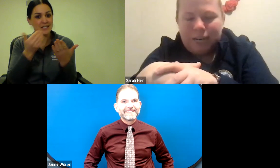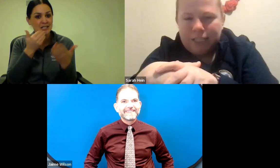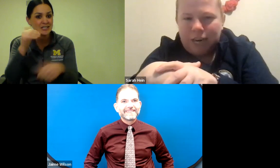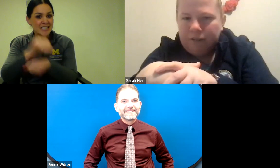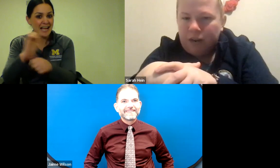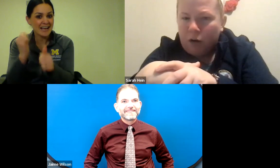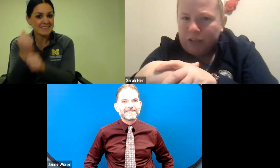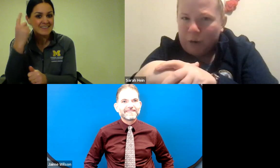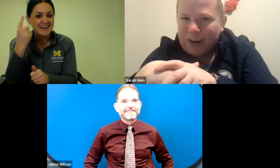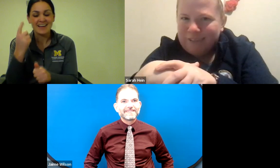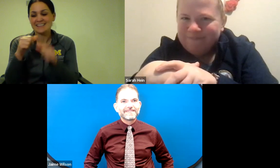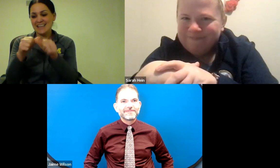Sarah Hein: A. Okay.